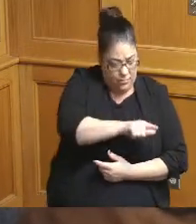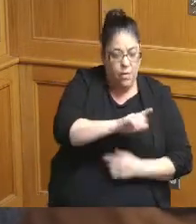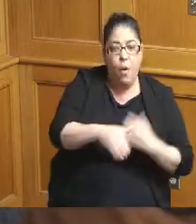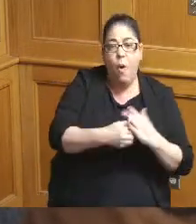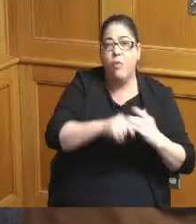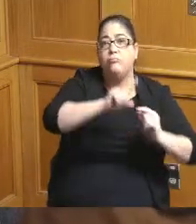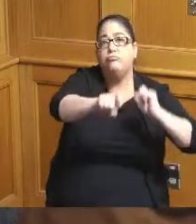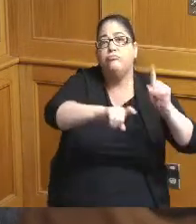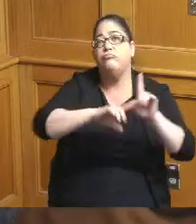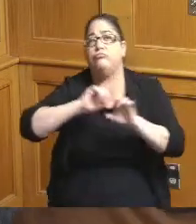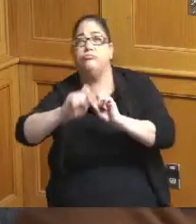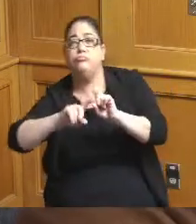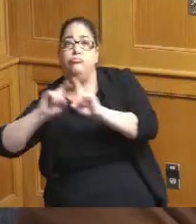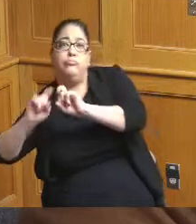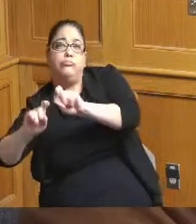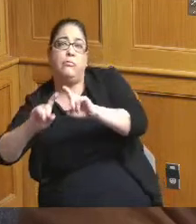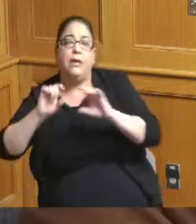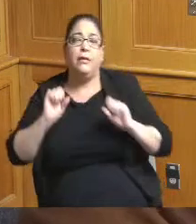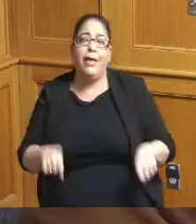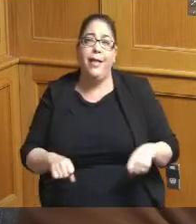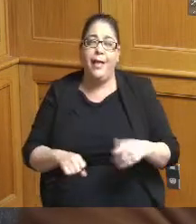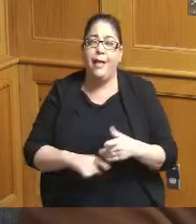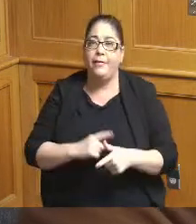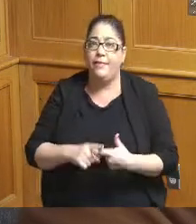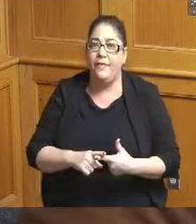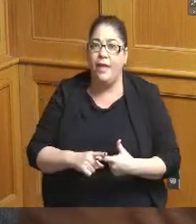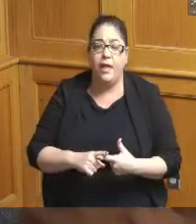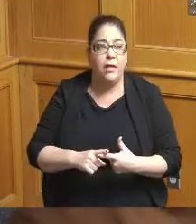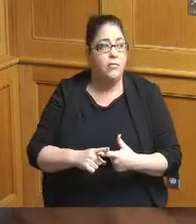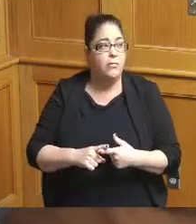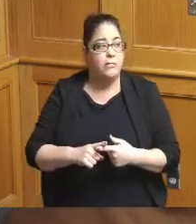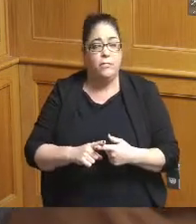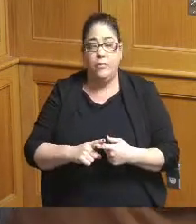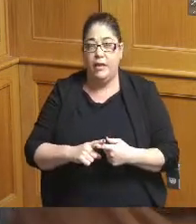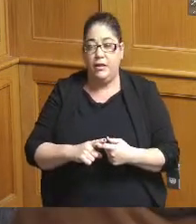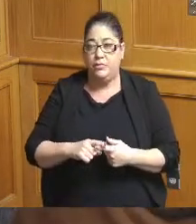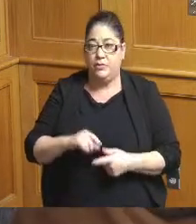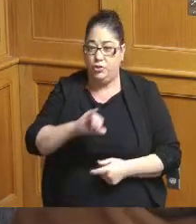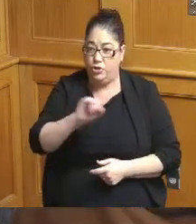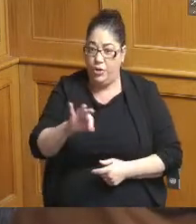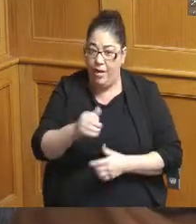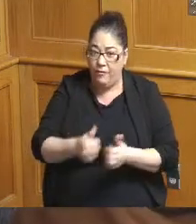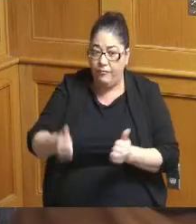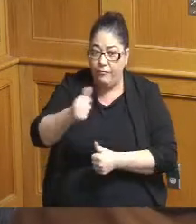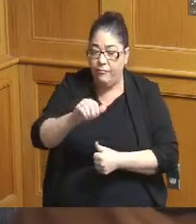you're I guess going in as the mouthpiece for us there are some questions that I'd like to